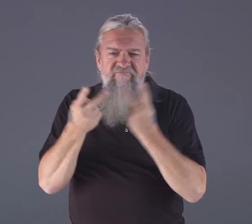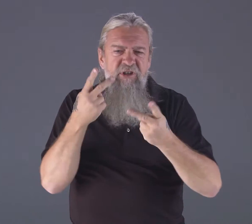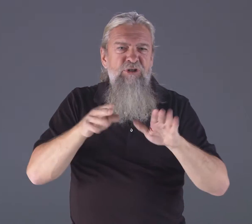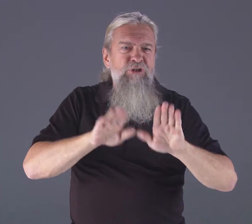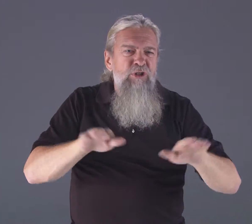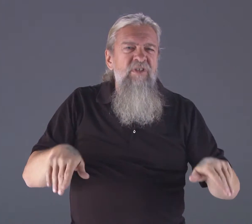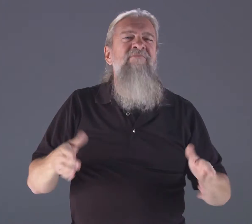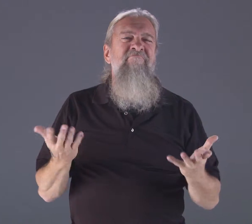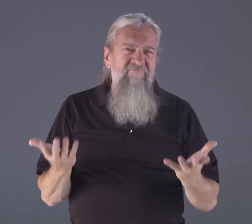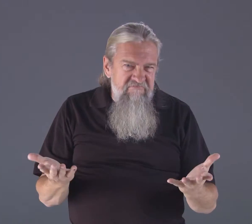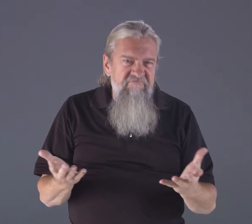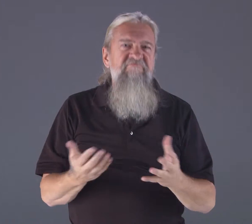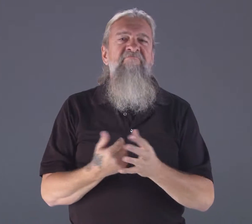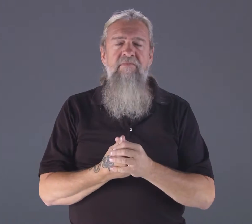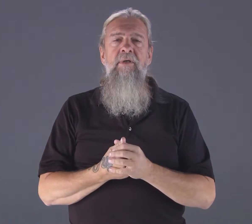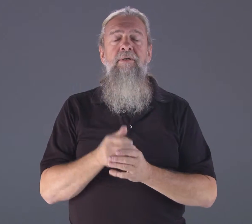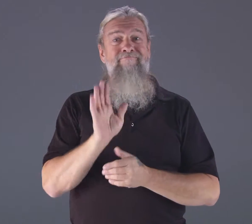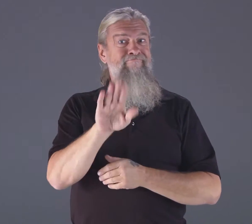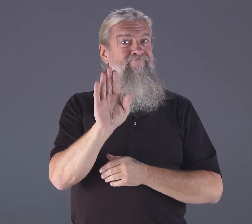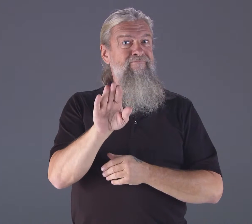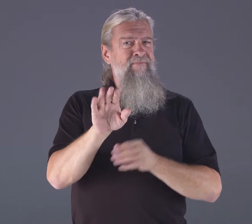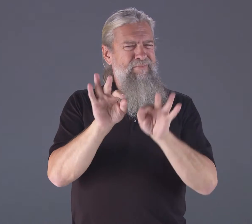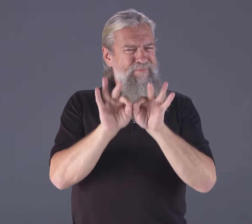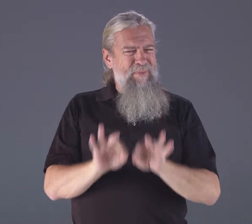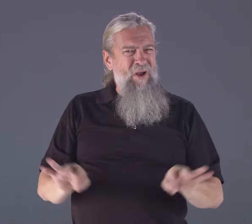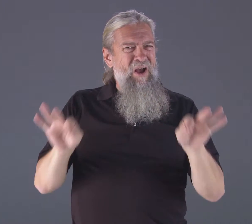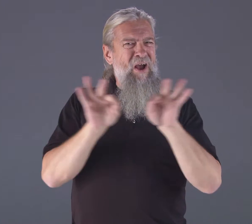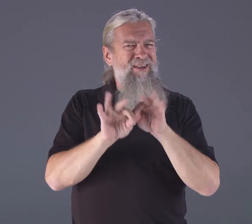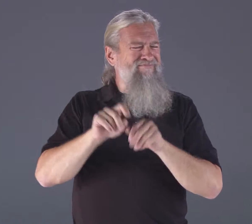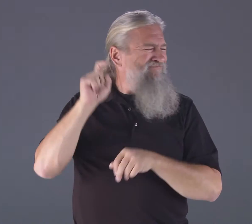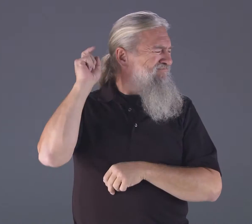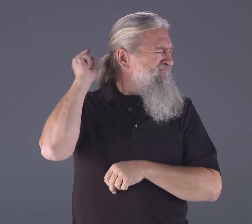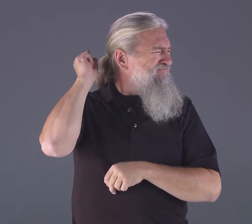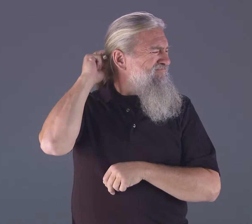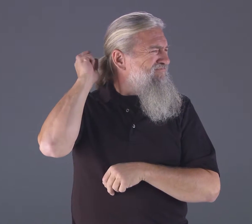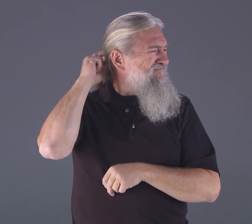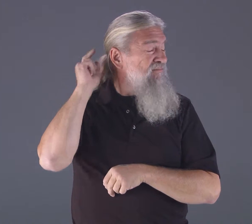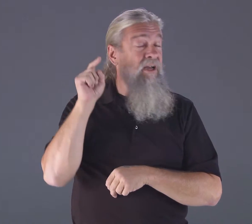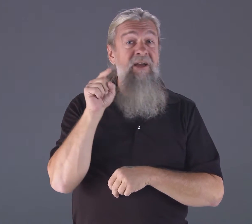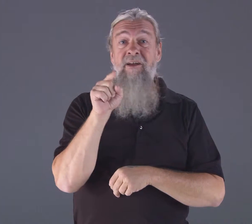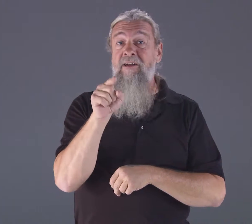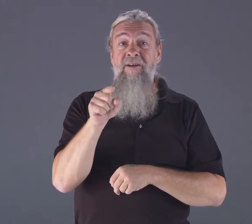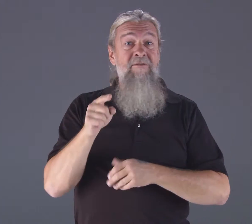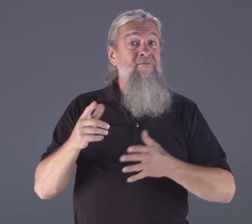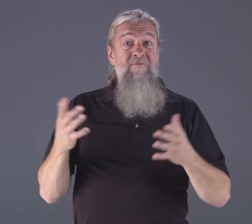require the abuser to pay monthly support ; or arrange custody for children.